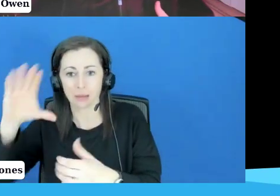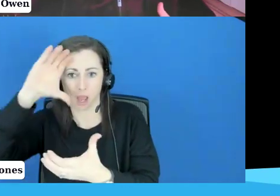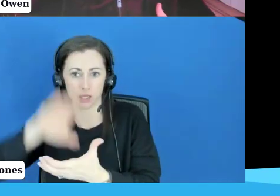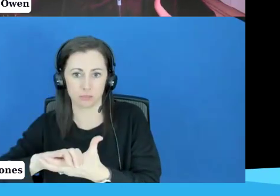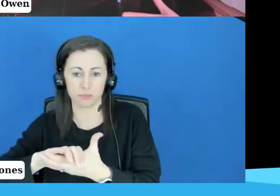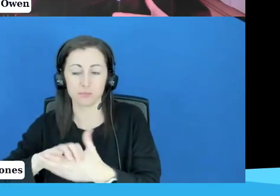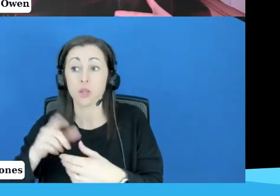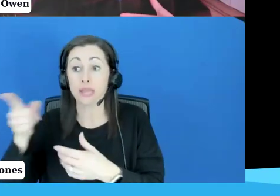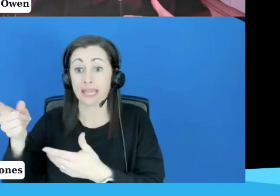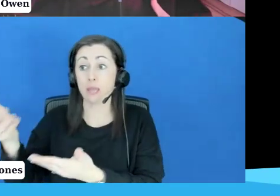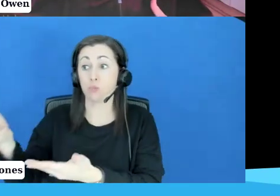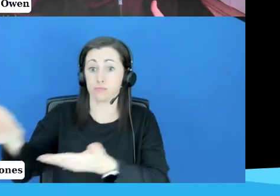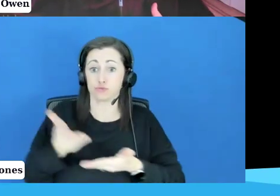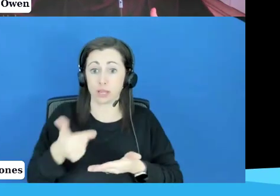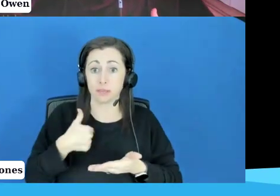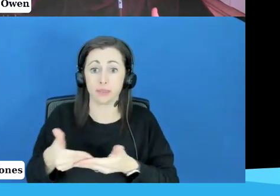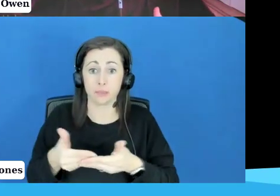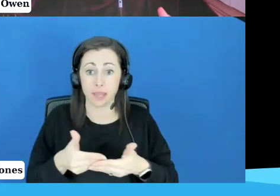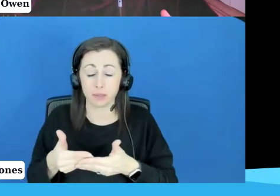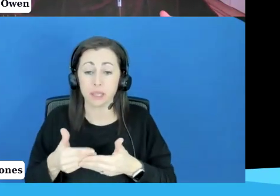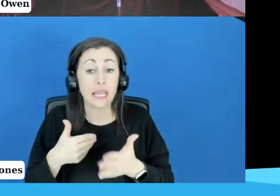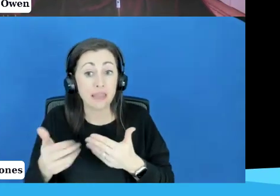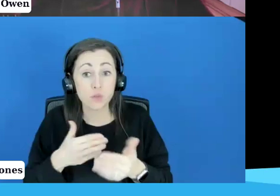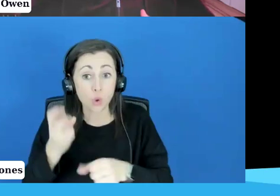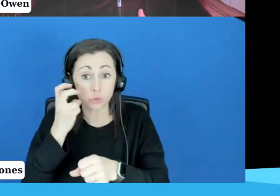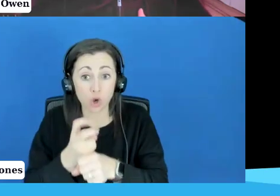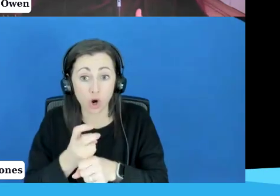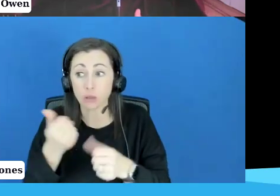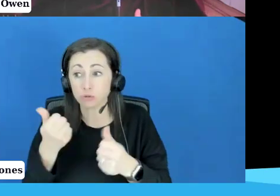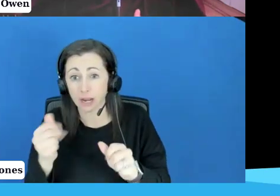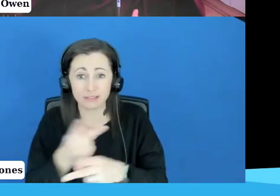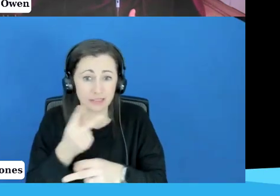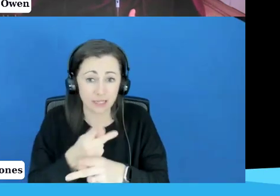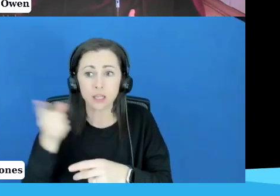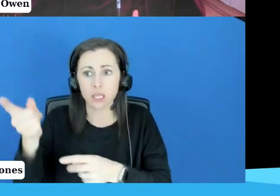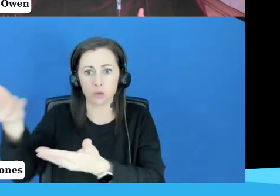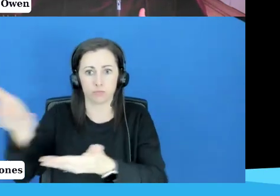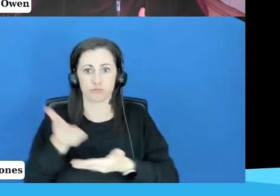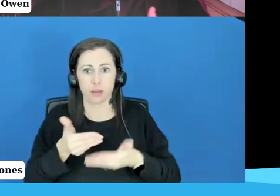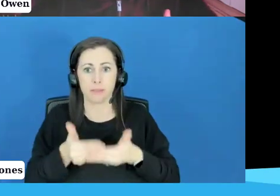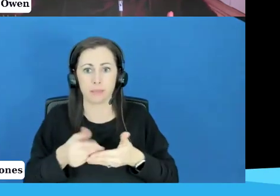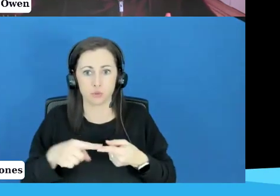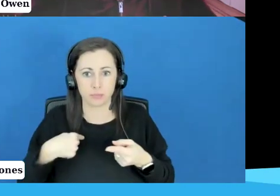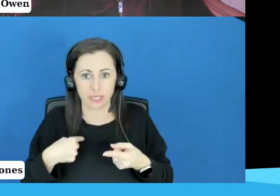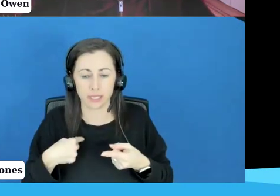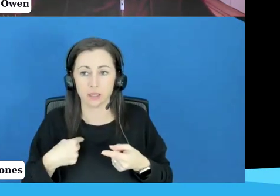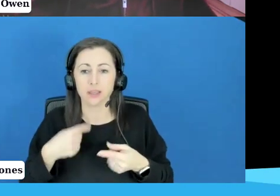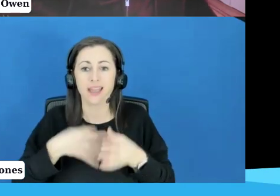Even if it was hard, even if I was trying to figure things out. He'd bring me the baby. So that, rather than just doing everything himself.